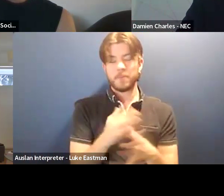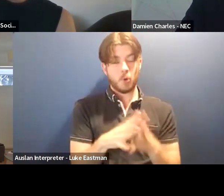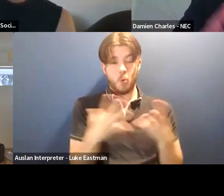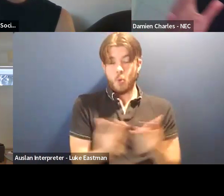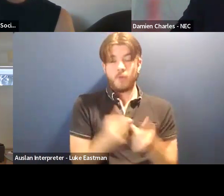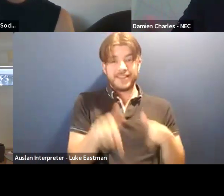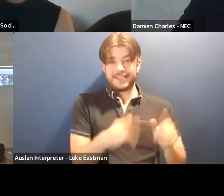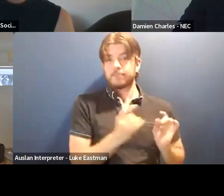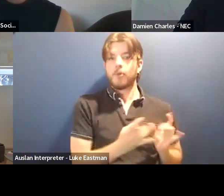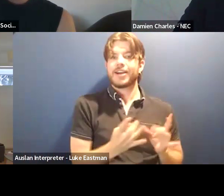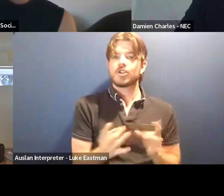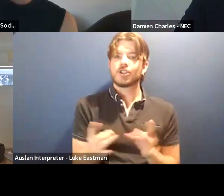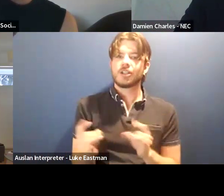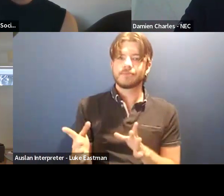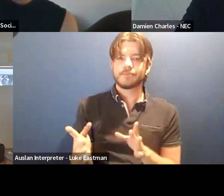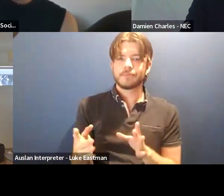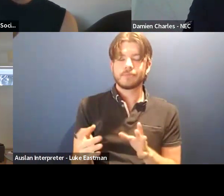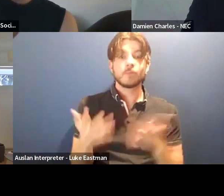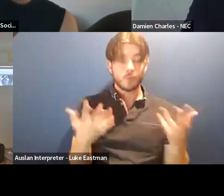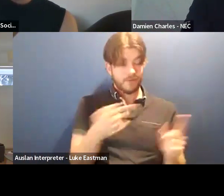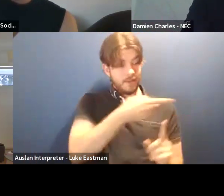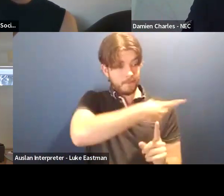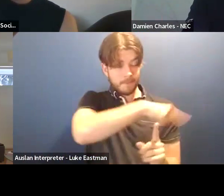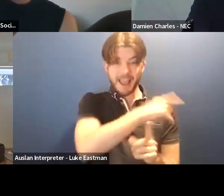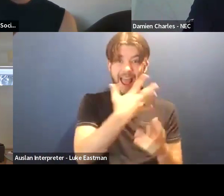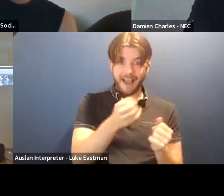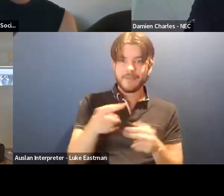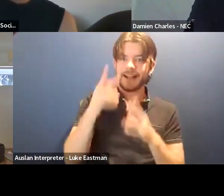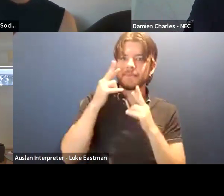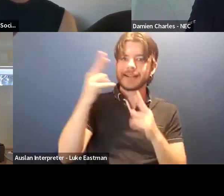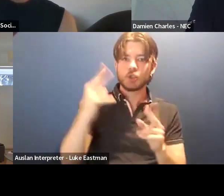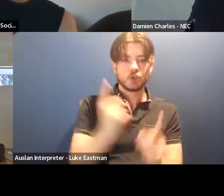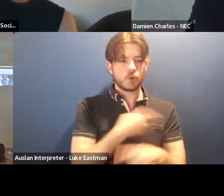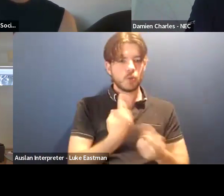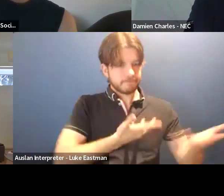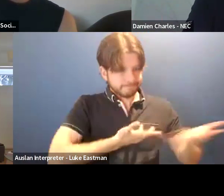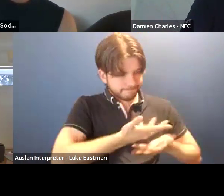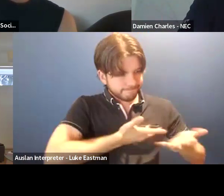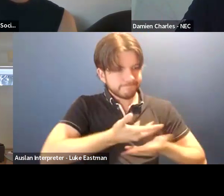expectation and we talk to them all of the time this is the pathway these